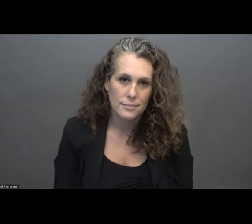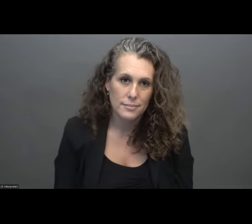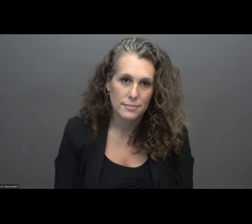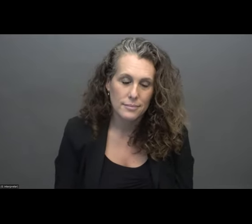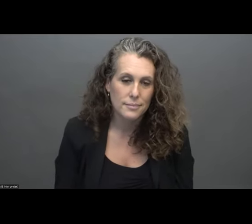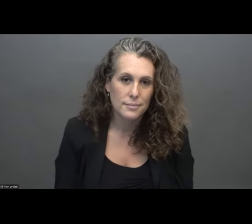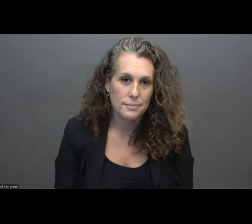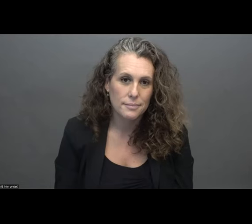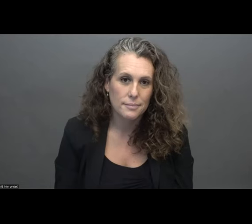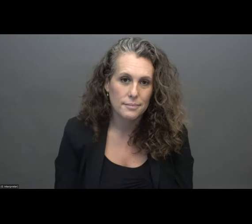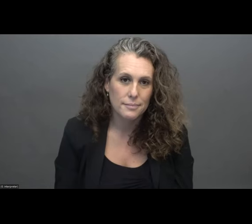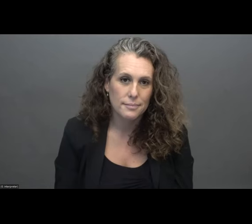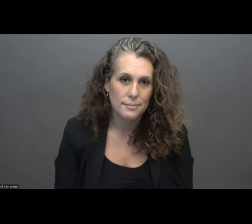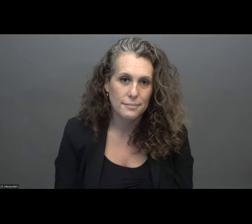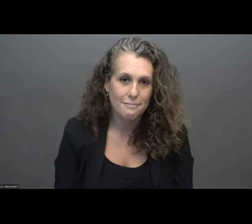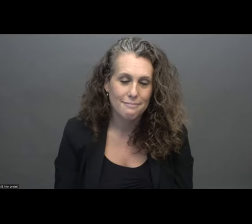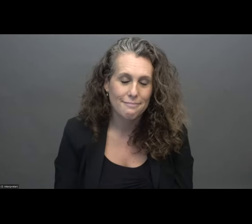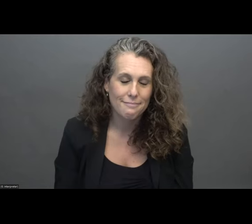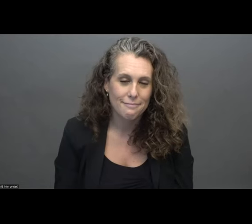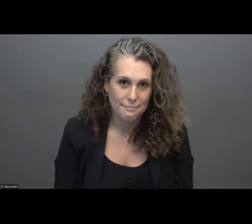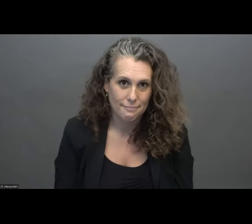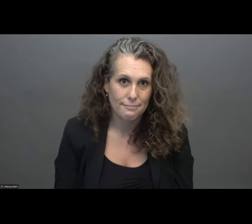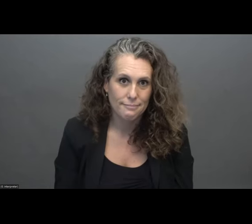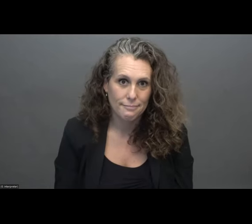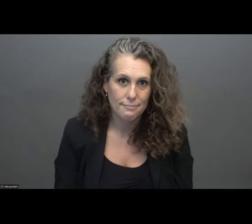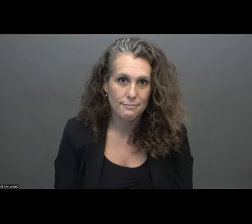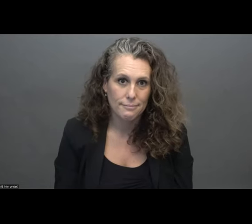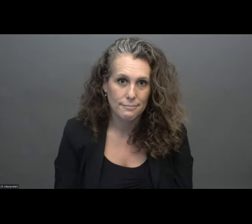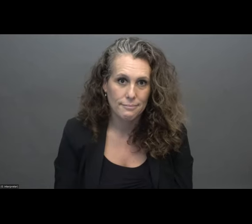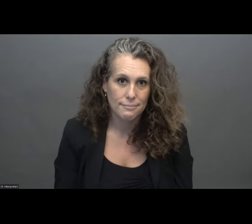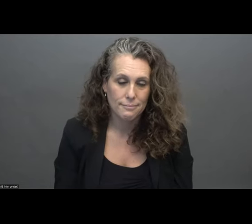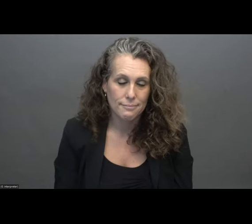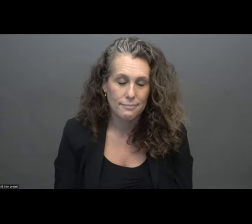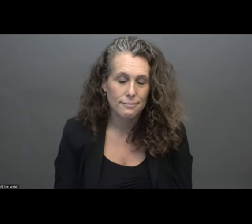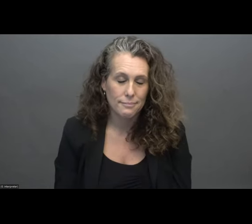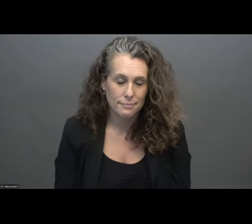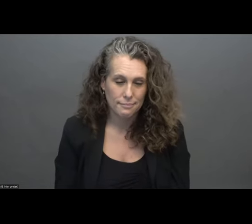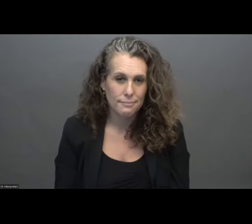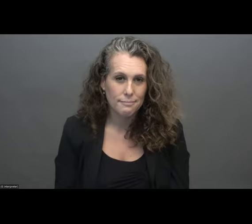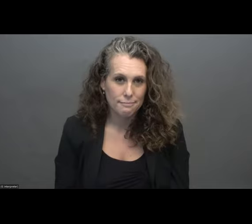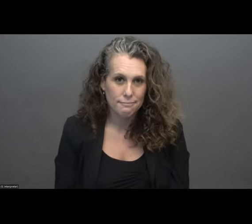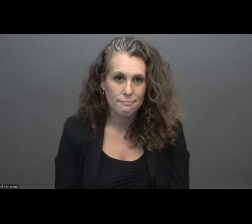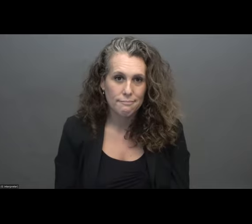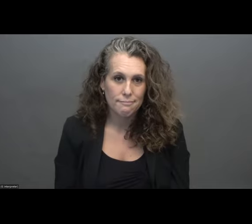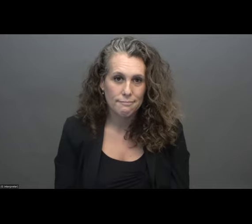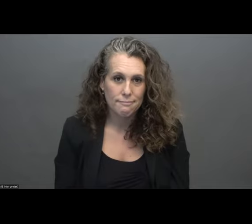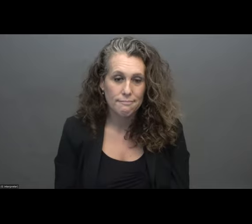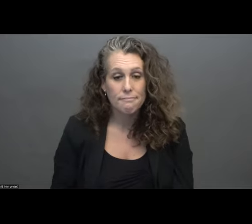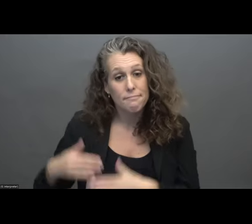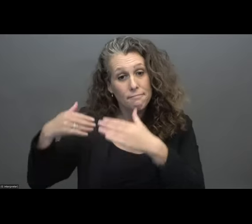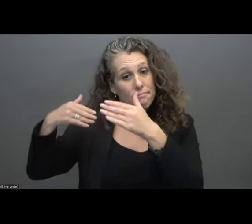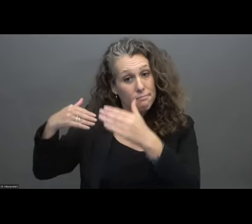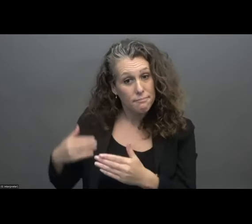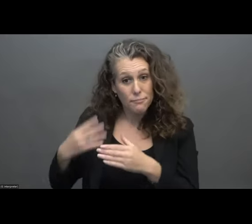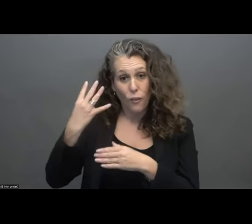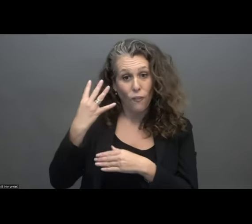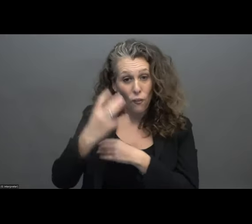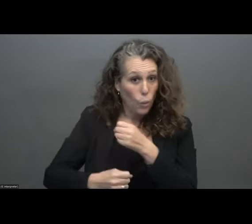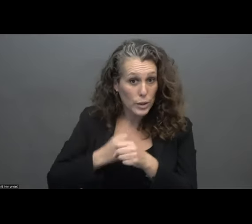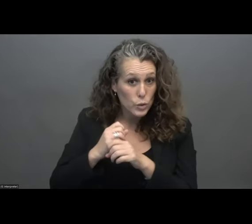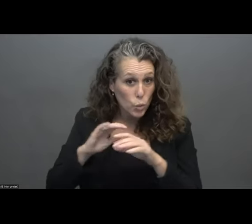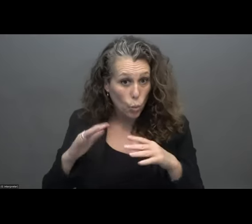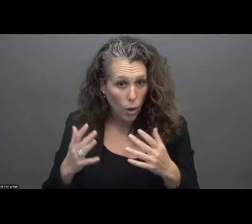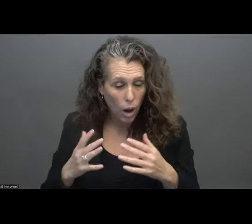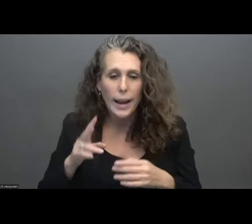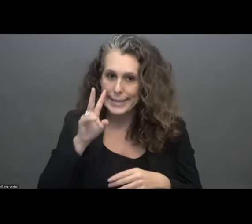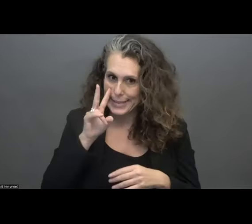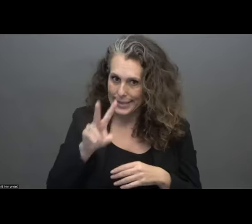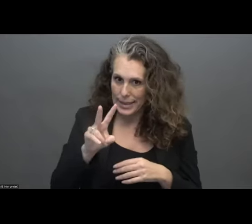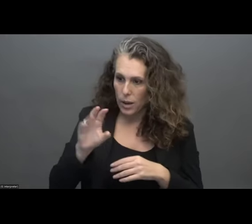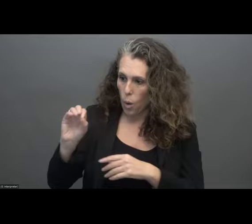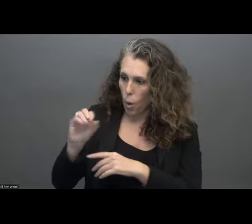the important the pivotal role of of organizations of persons with disabilities within the labor